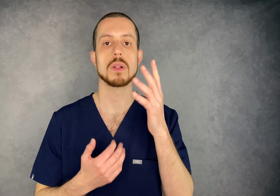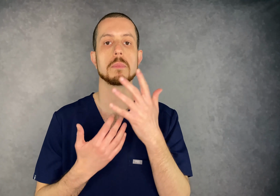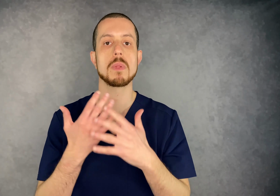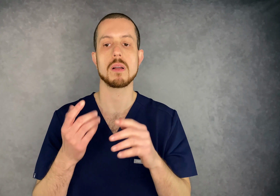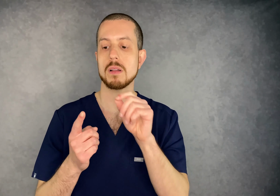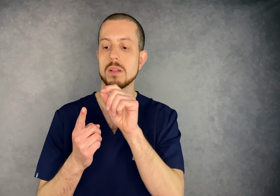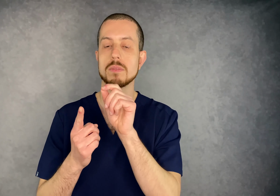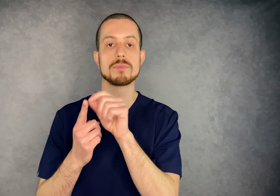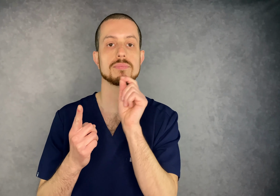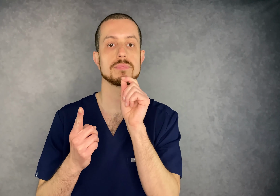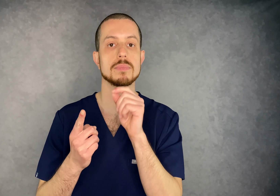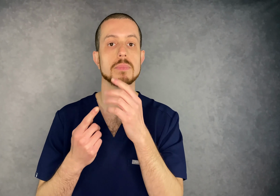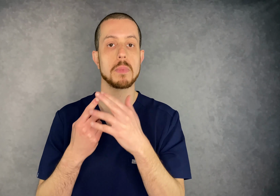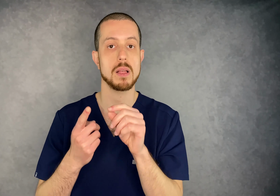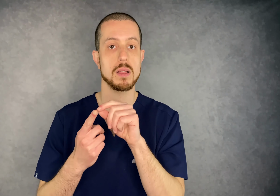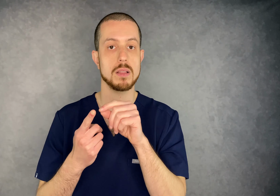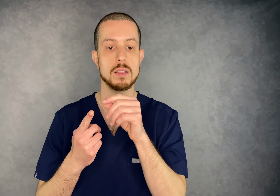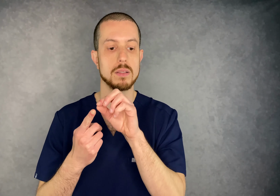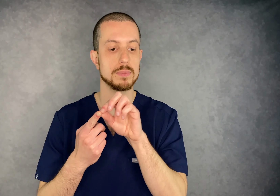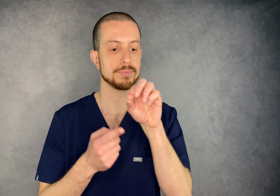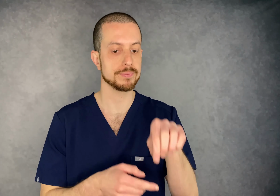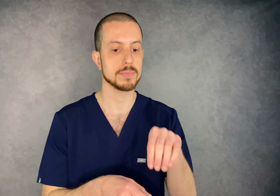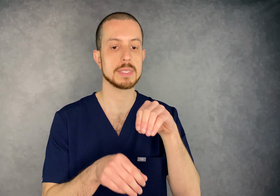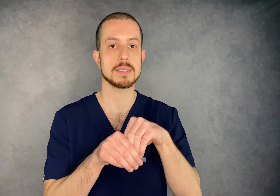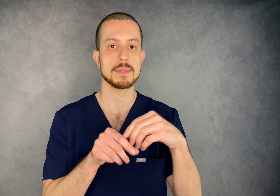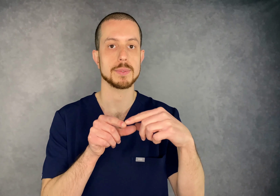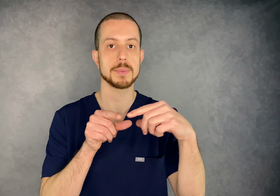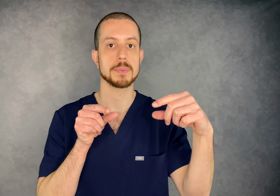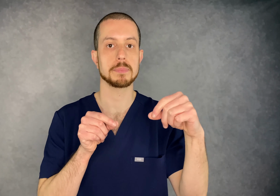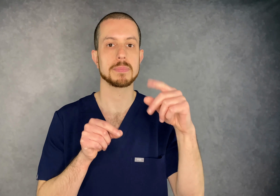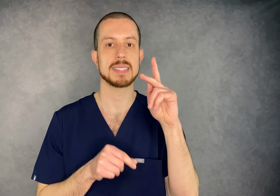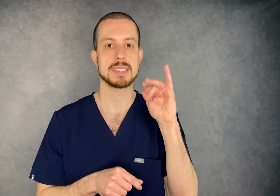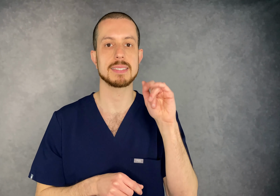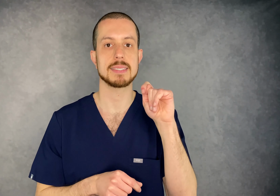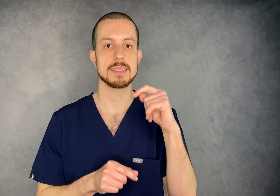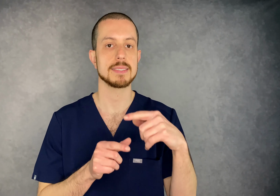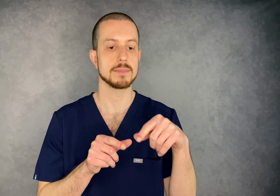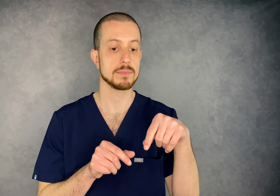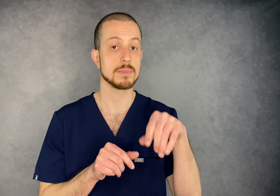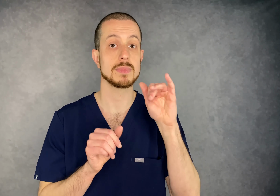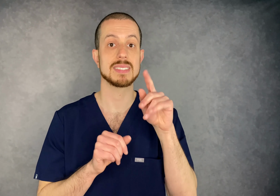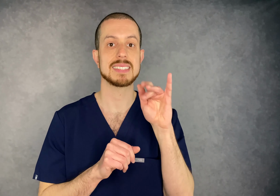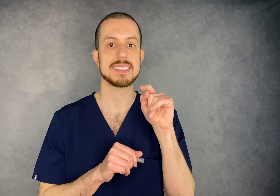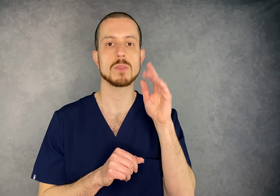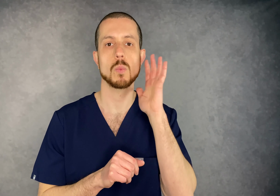You will need to obtain a blood sample by pricking your finger and placing the blood sample in a testing kit.